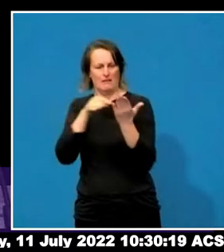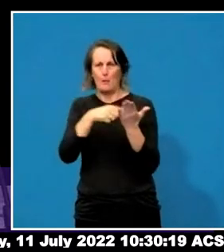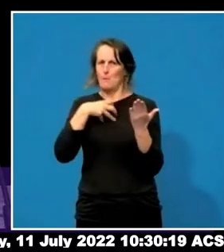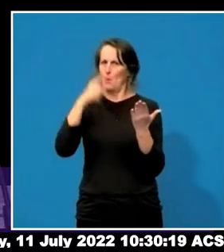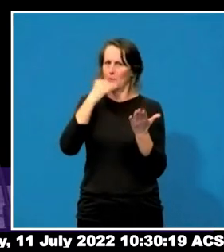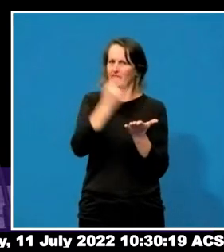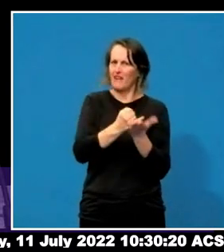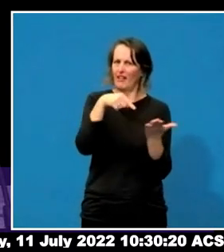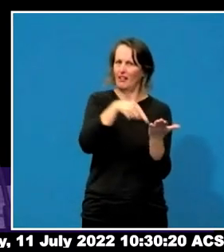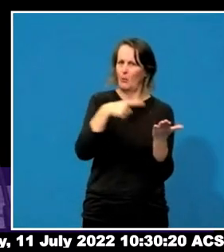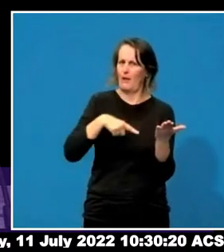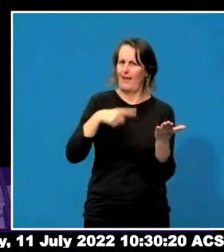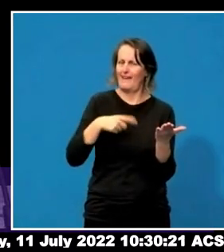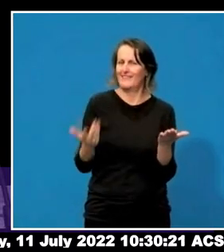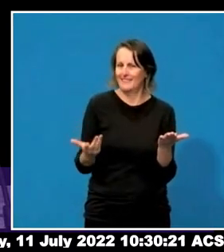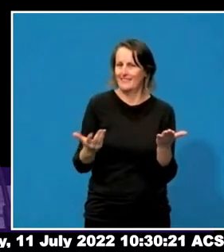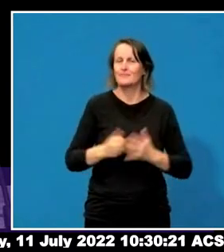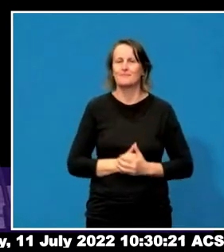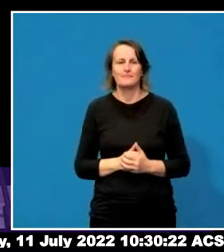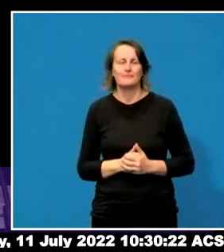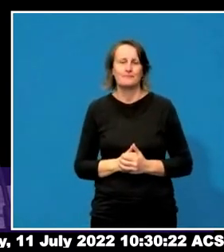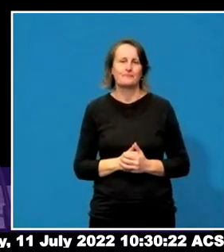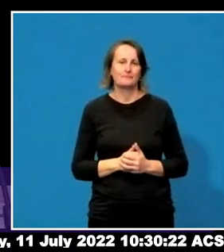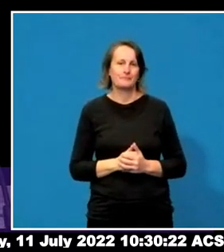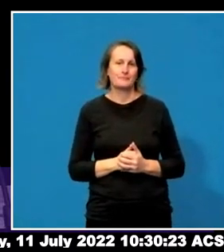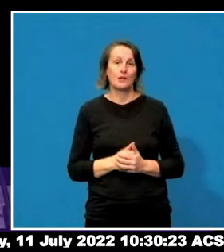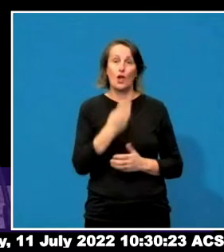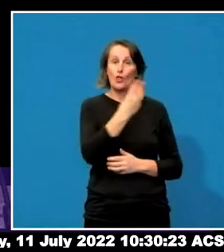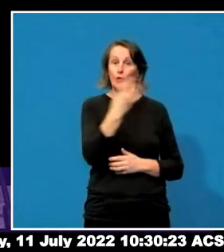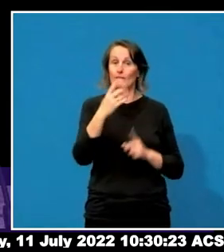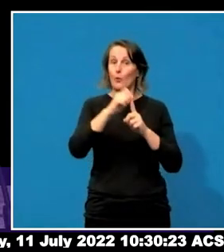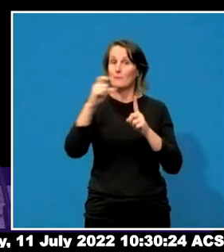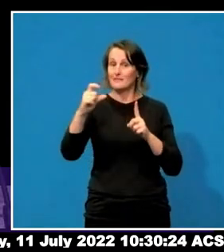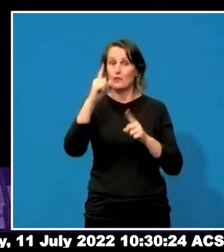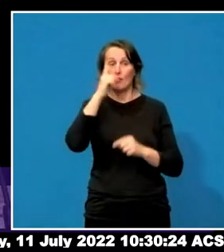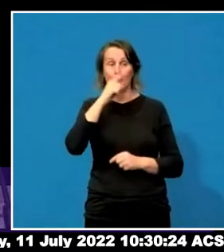34 per cent of NDIS applicants who disclose their First Nations status have been assessed